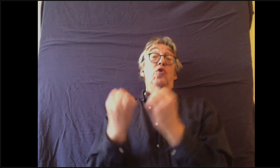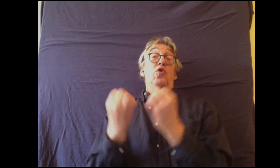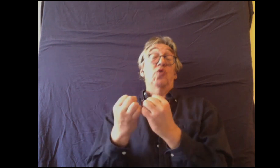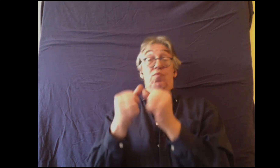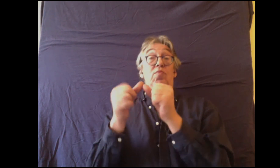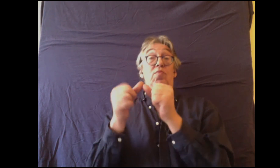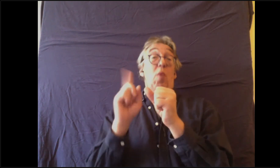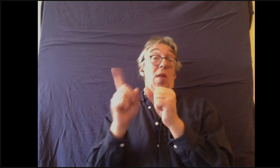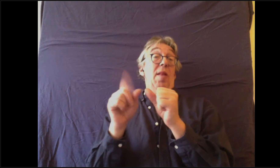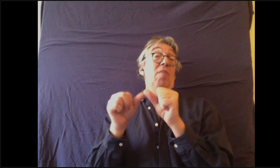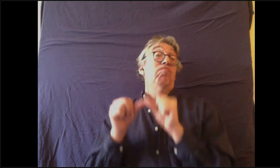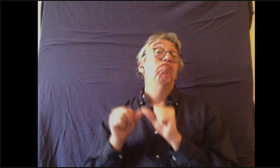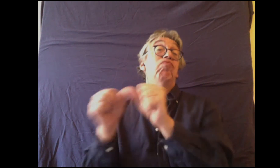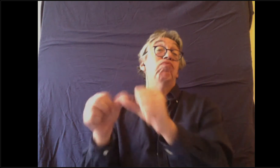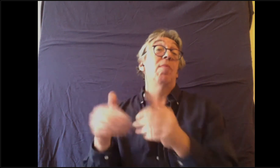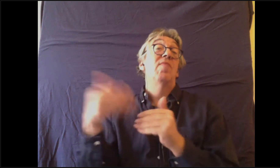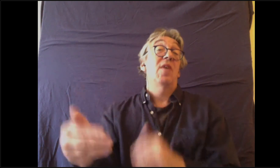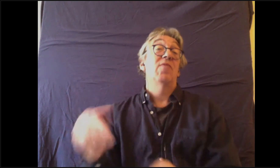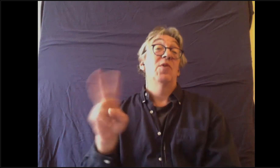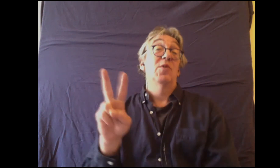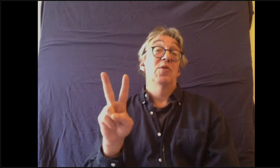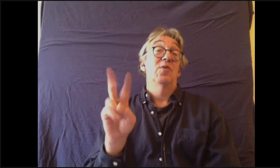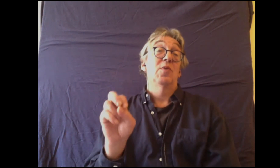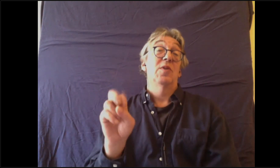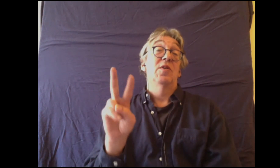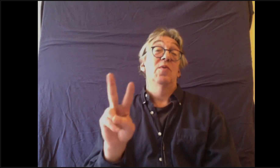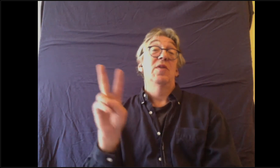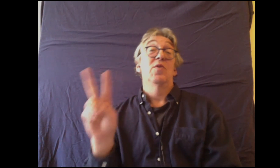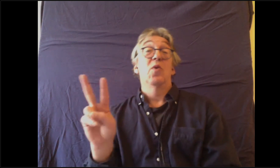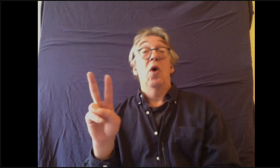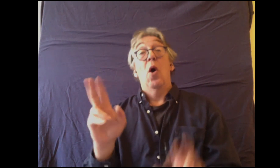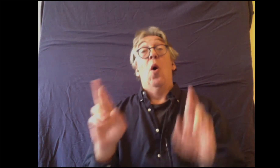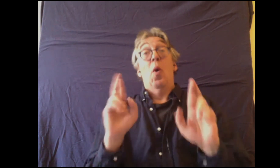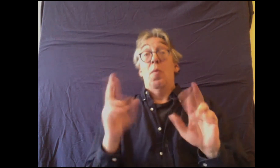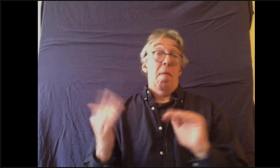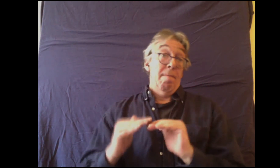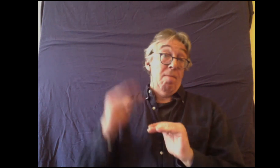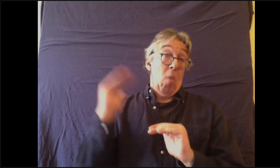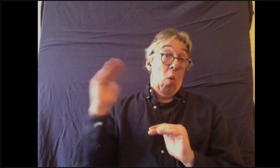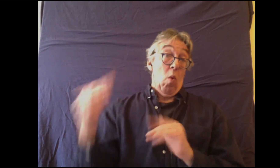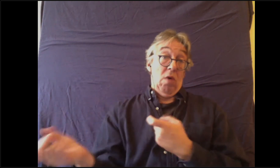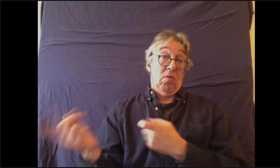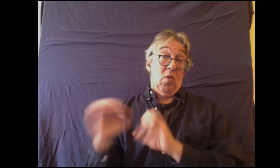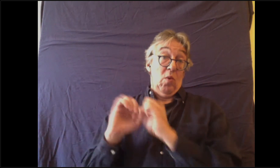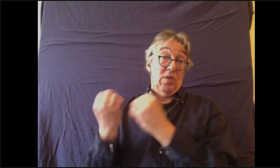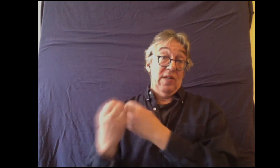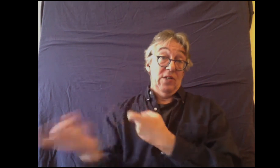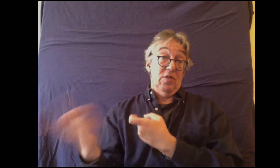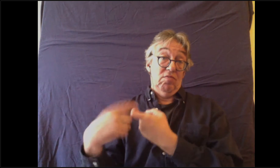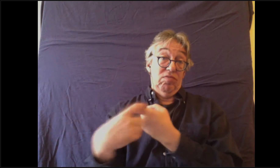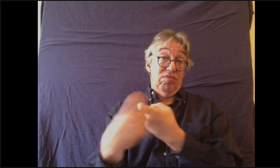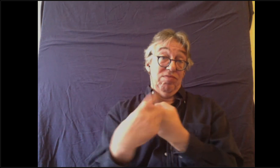And hopefully also being enlarged. Very well. Thank you.